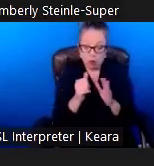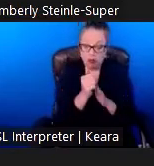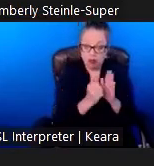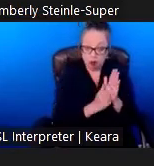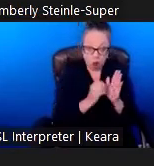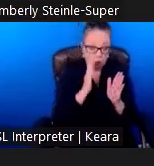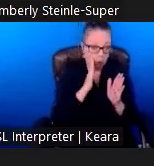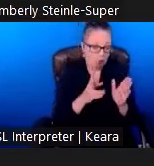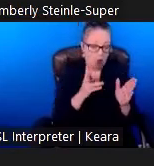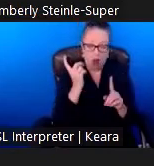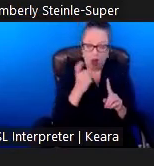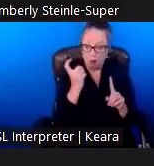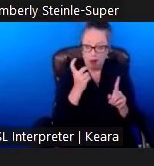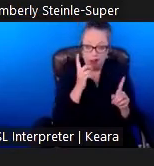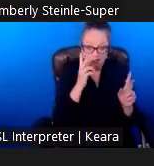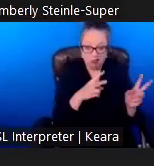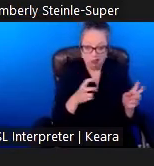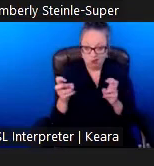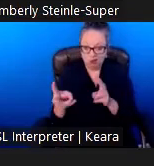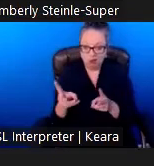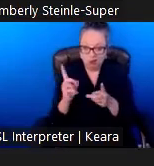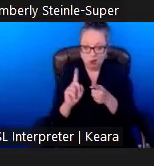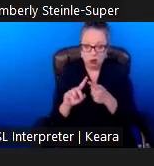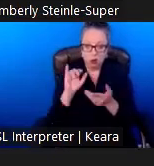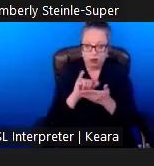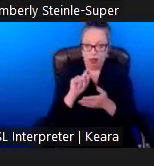automatically carry over into this tab of the application so you’re going to see that